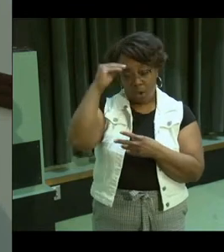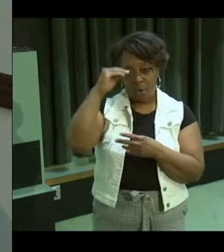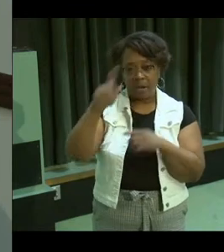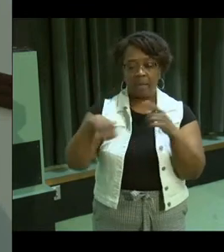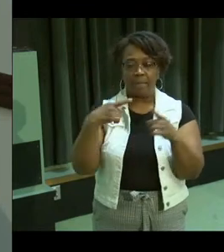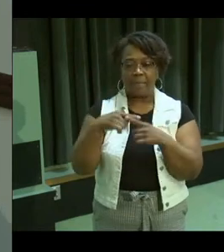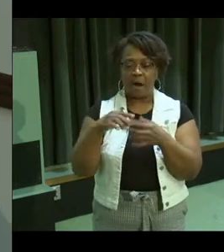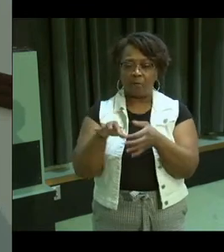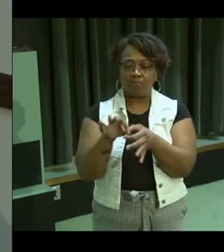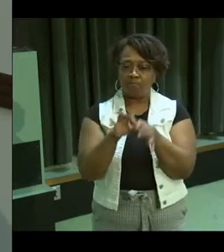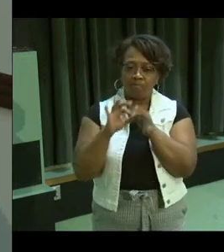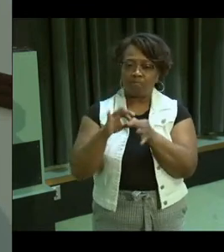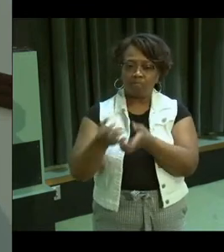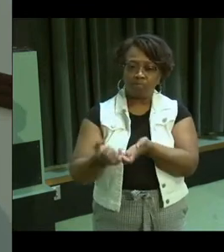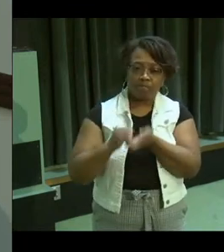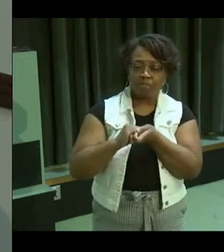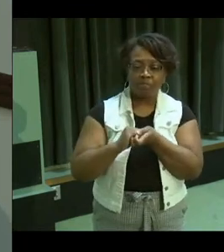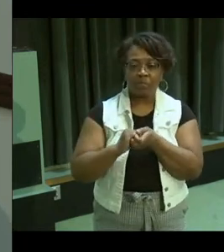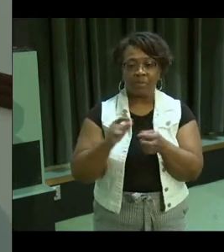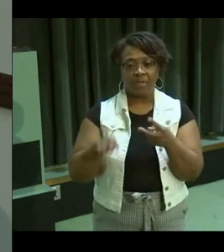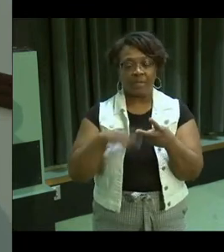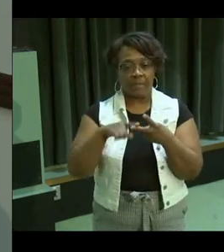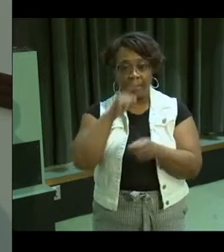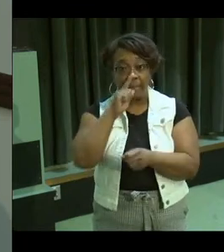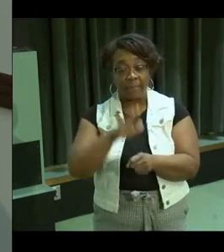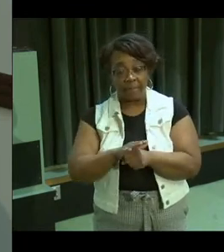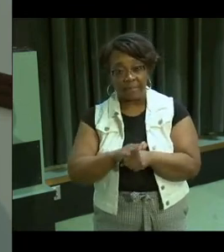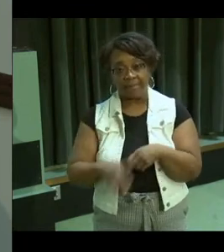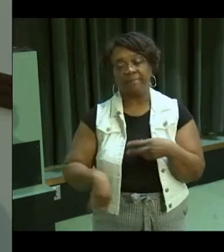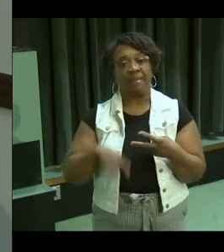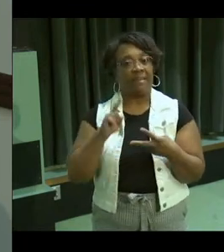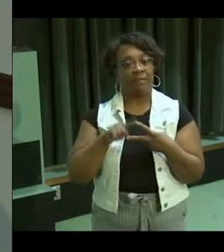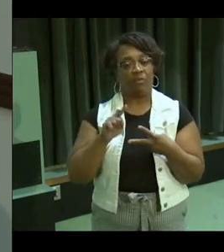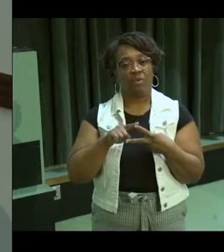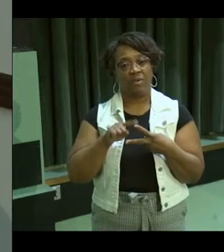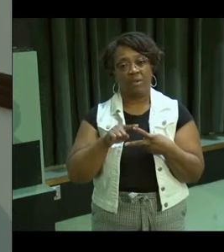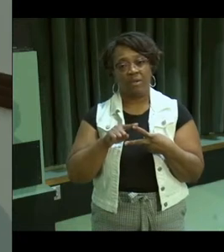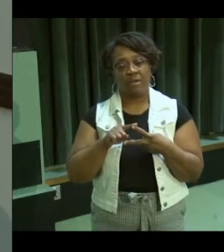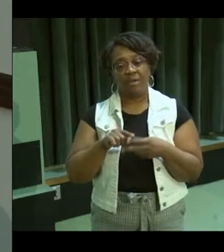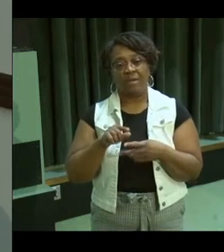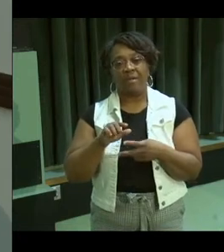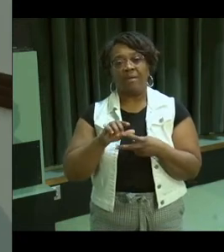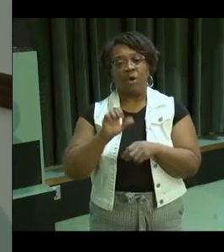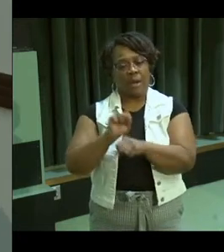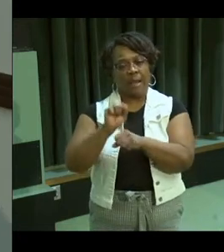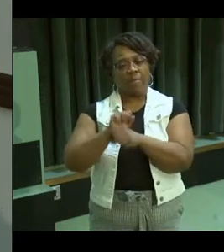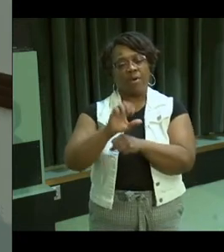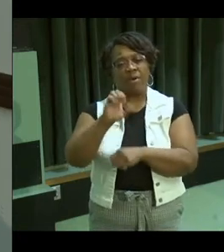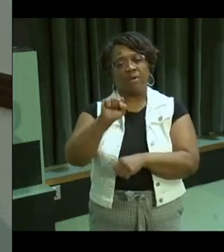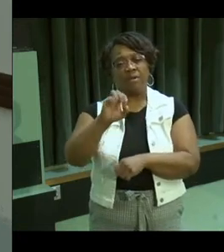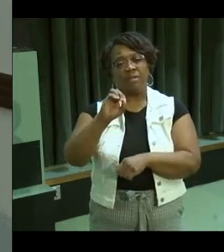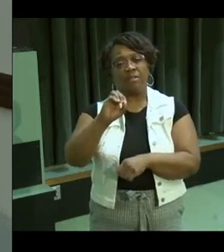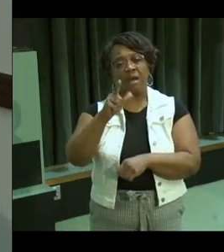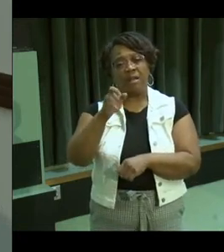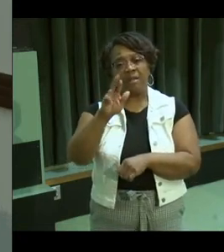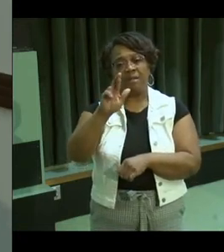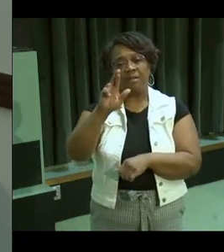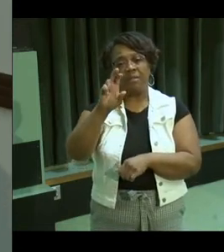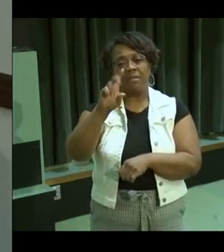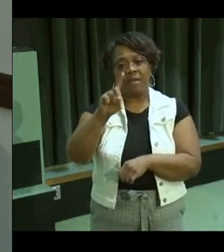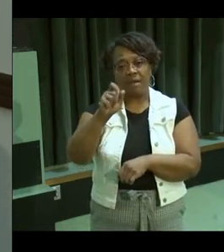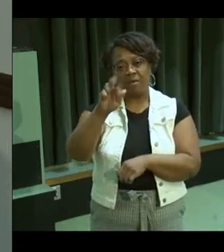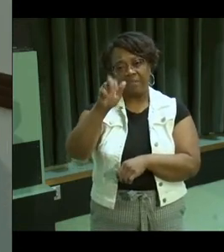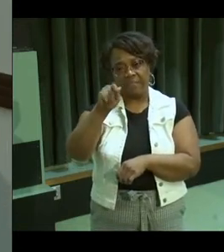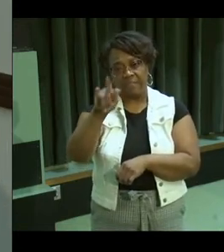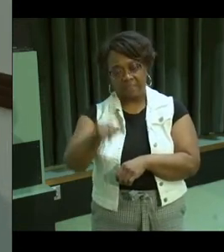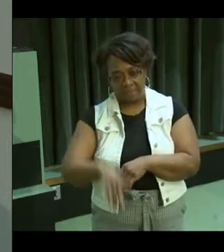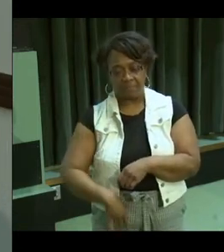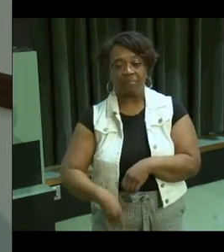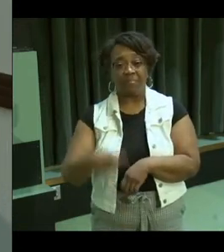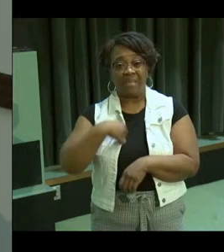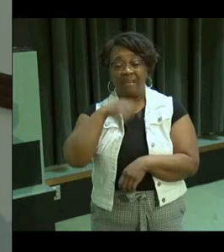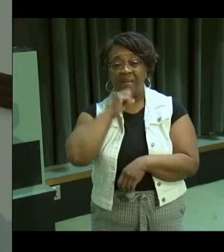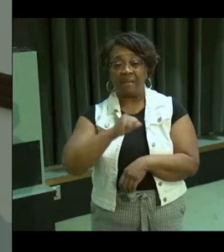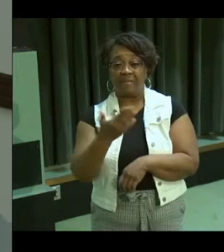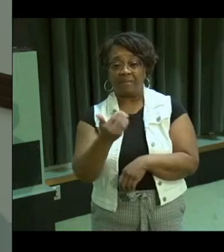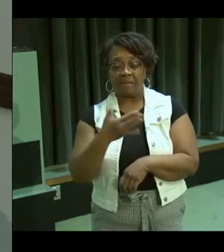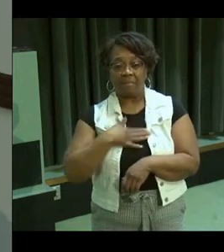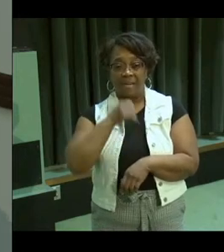and commitment, the first one